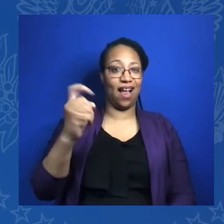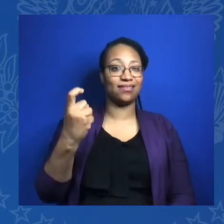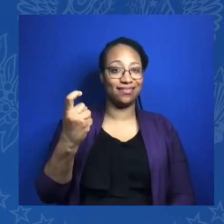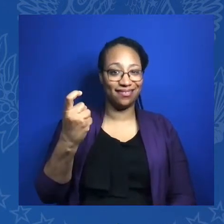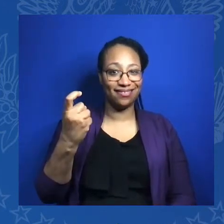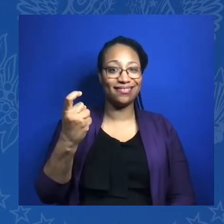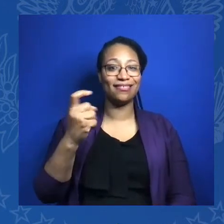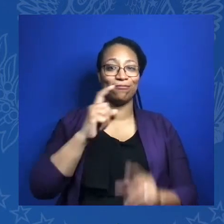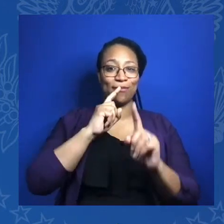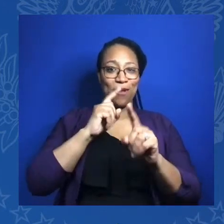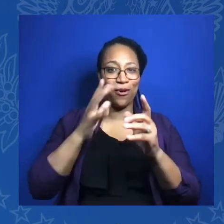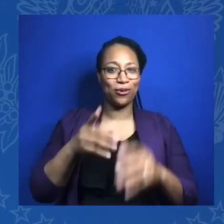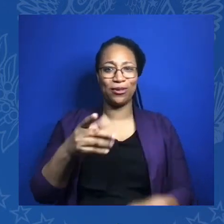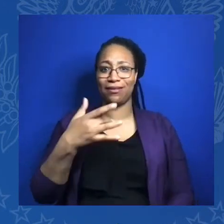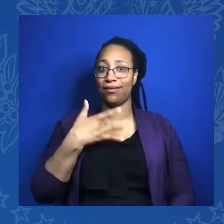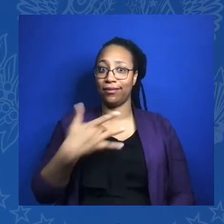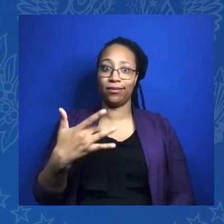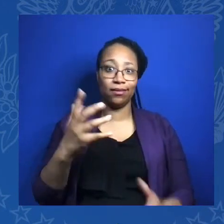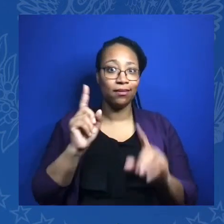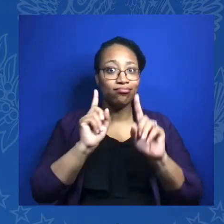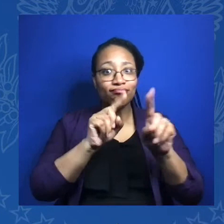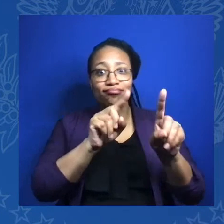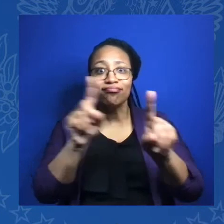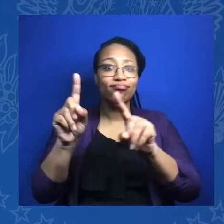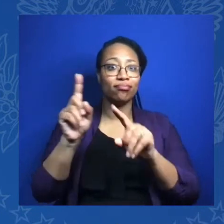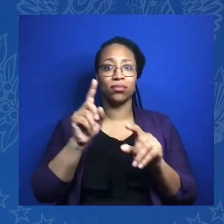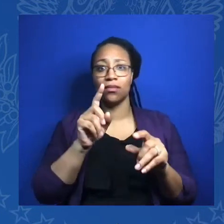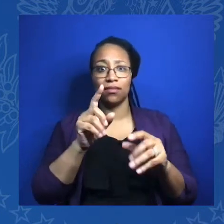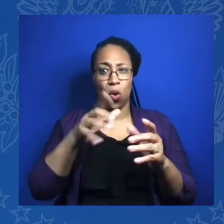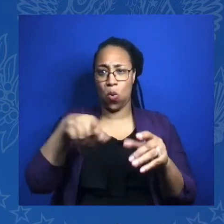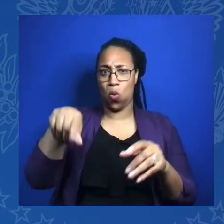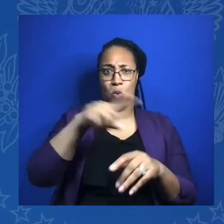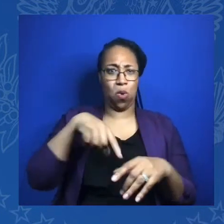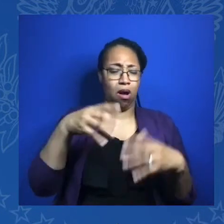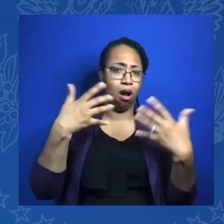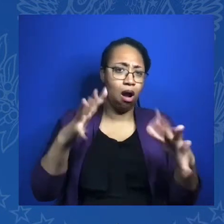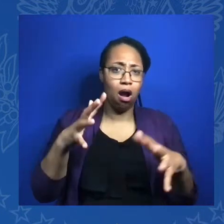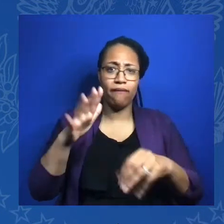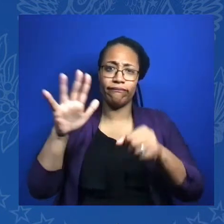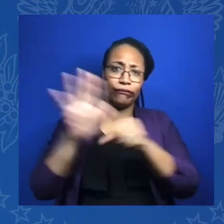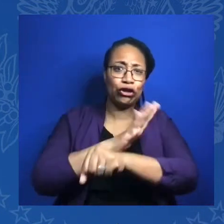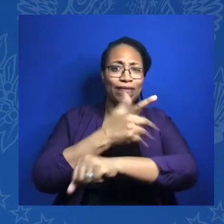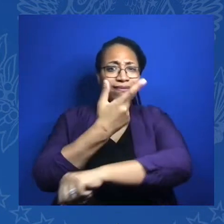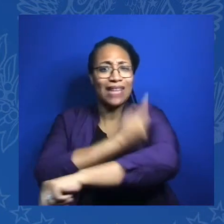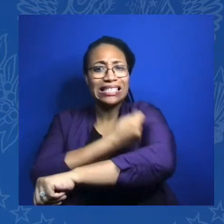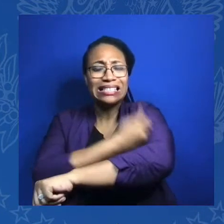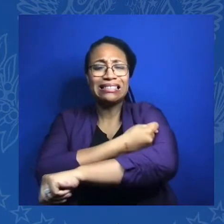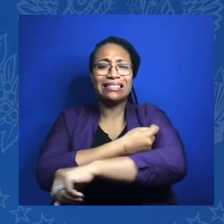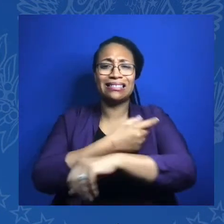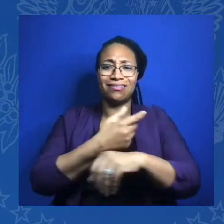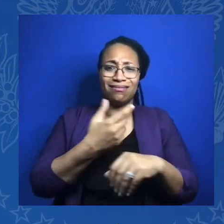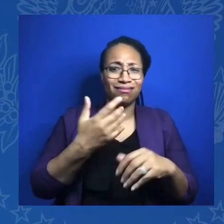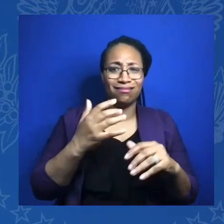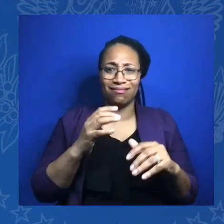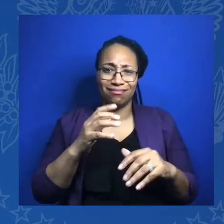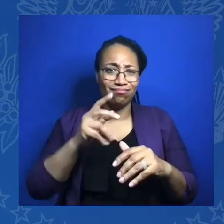This year, with that $787 million settlement, they're here because they couldn't say no to a free meal.